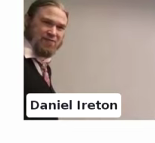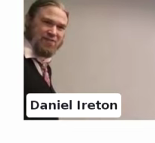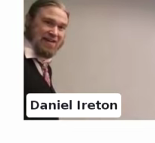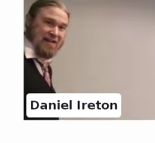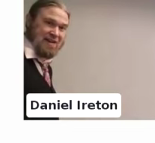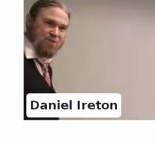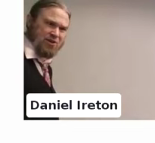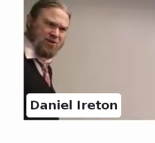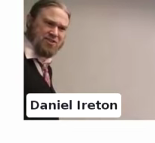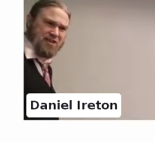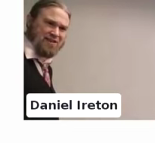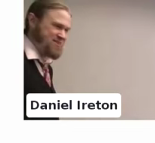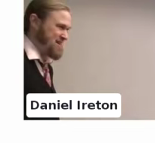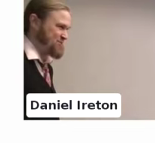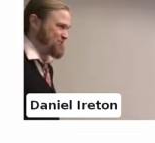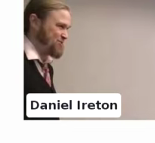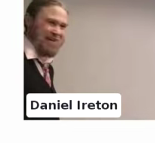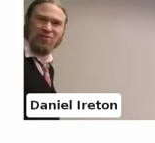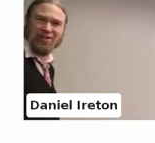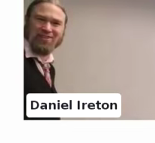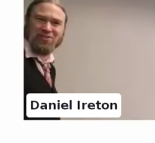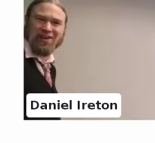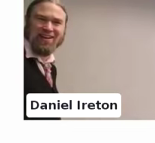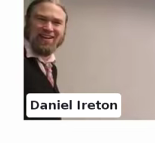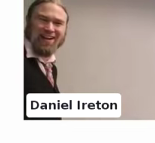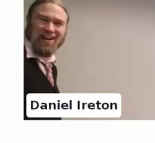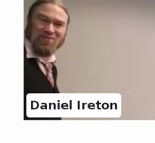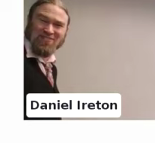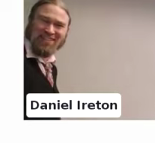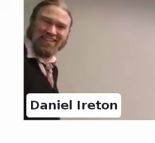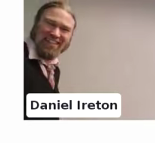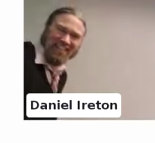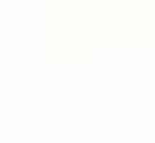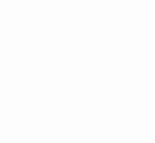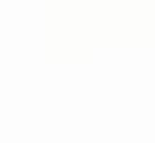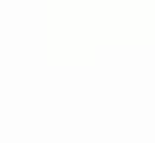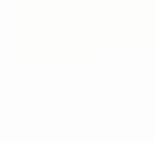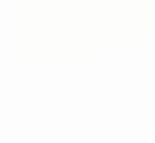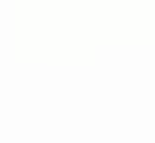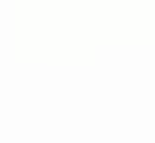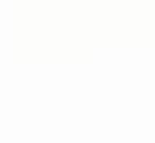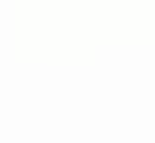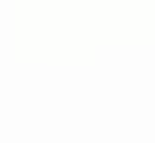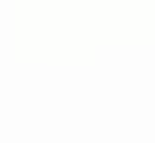Yeah, we got go to work on that. And yeah, if you've got places, if you've got game bars, that sounds cool. I want to go to that